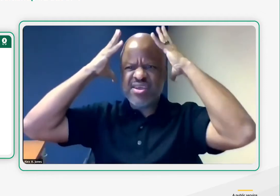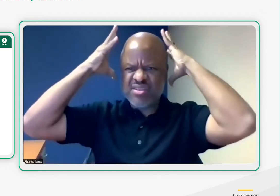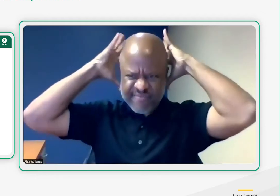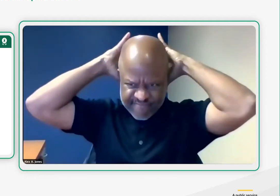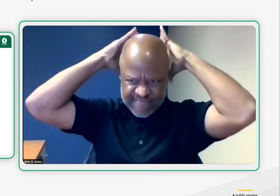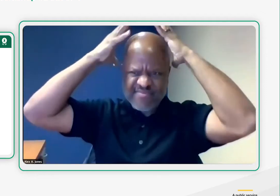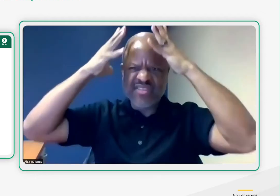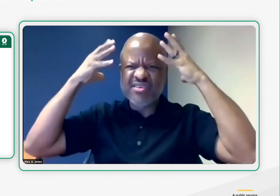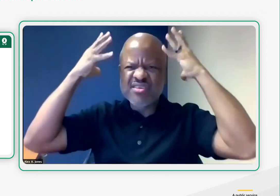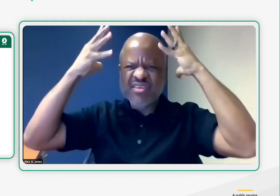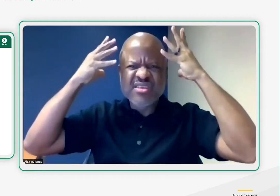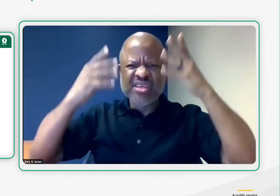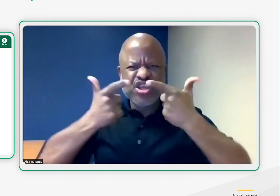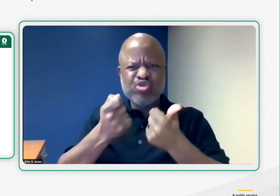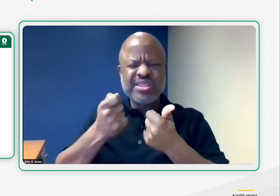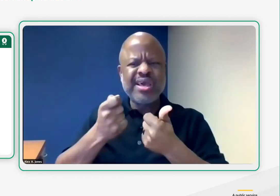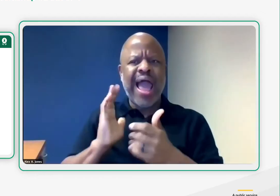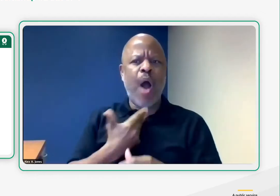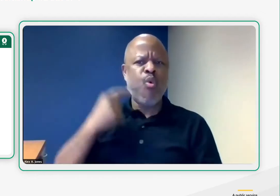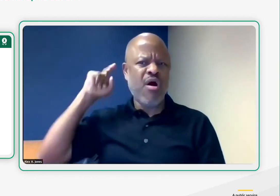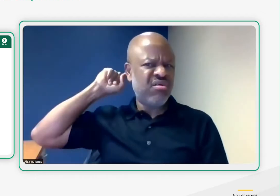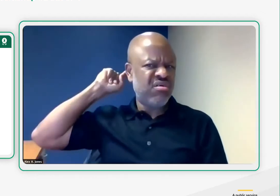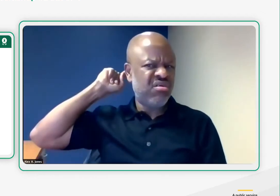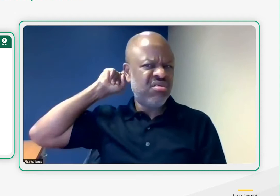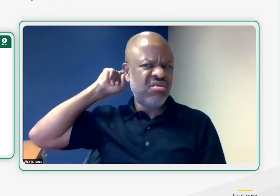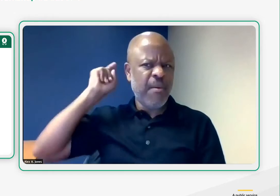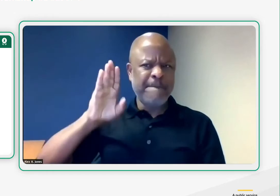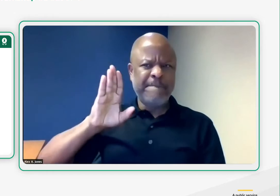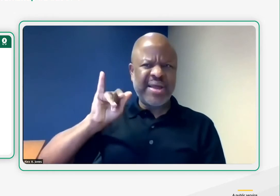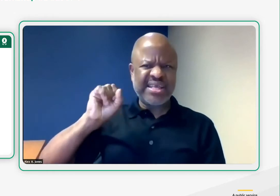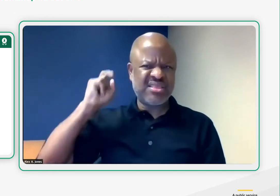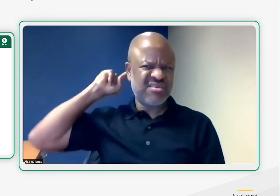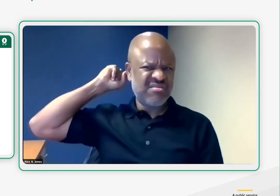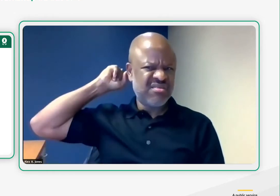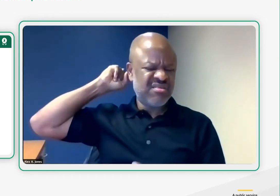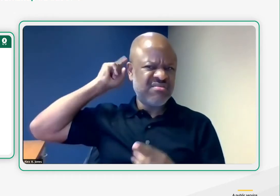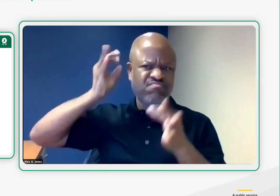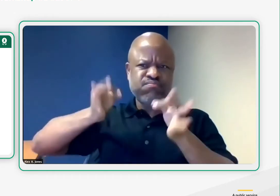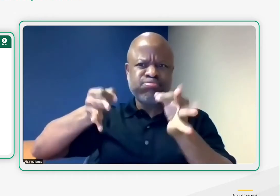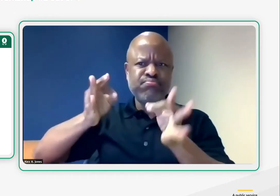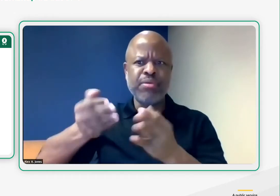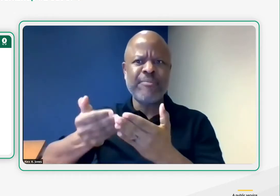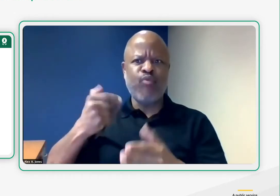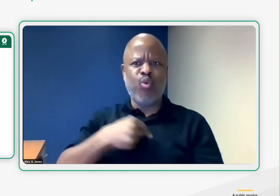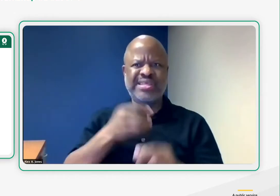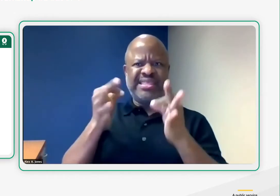So we want to engage more with the cognitive portion and discuss our biases that we hold